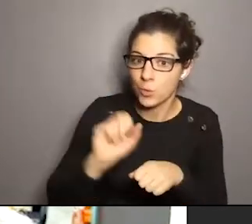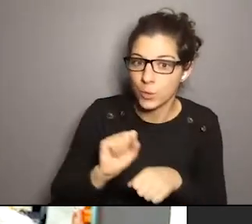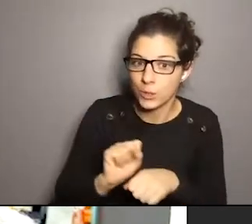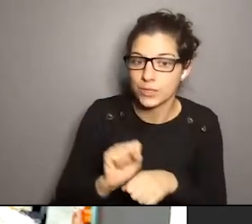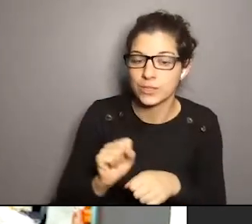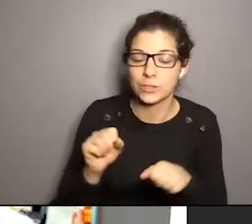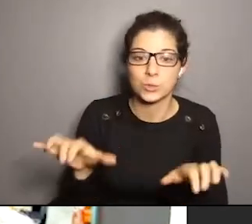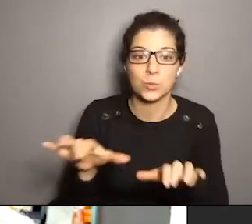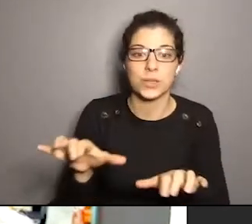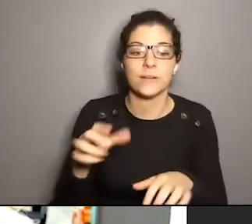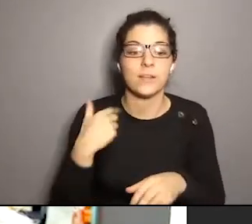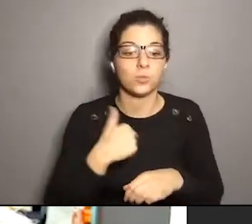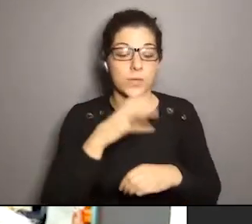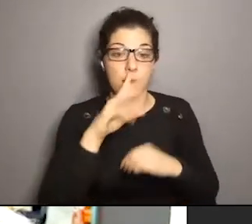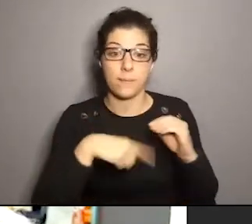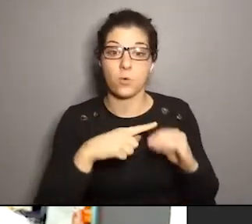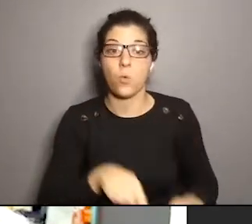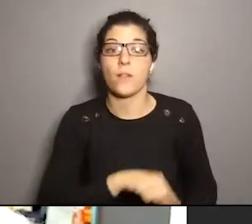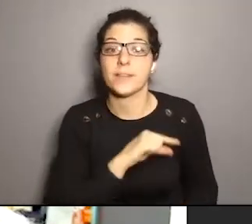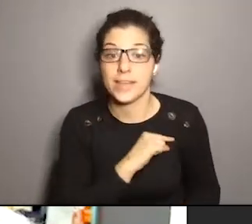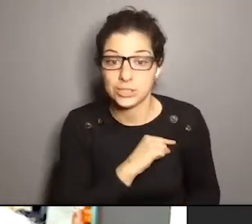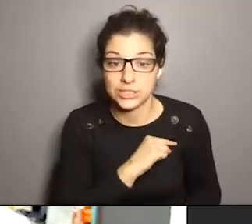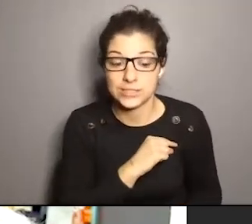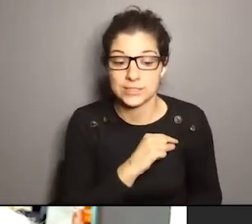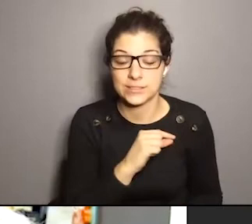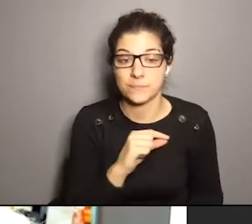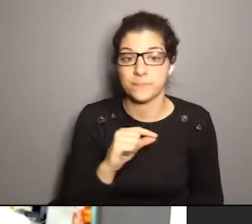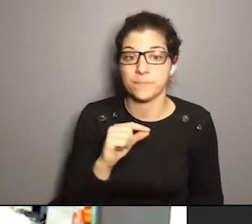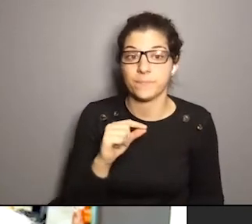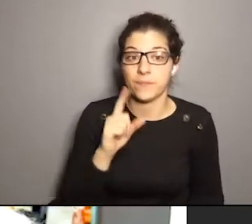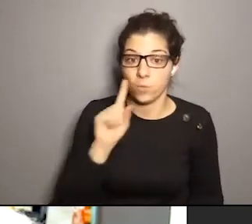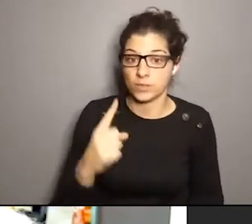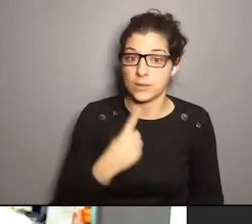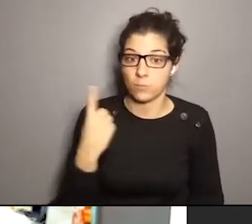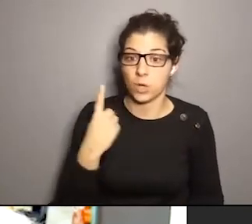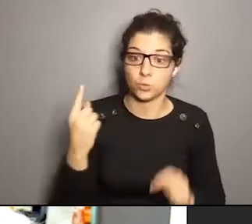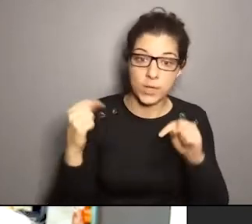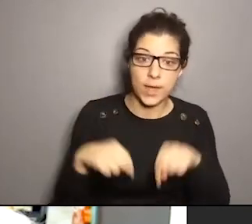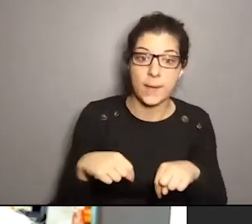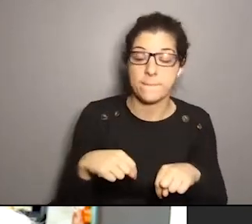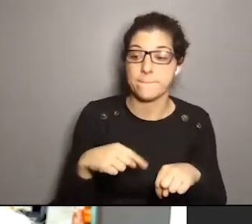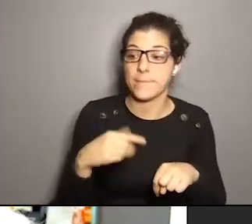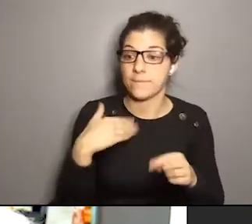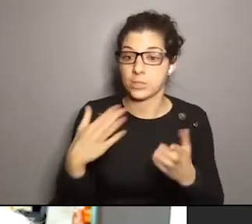And as we talk about the qualifications for someone to come and have services provided